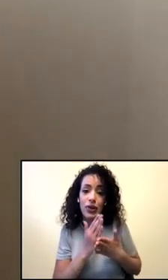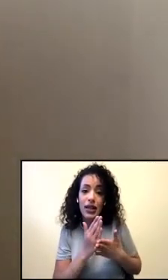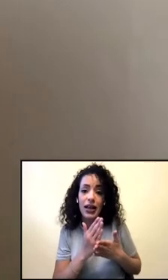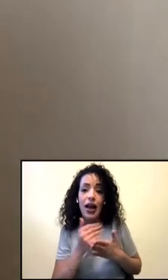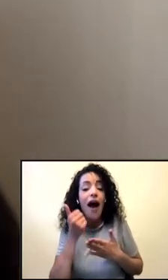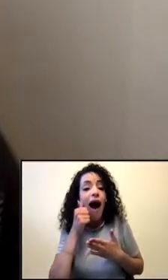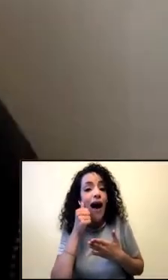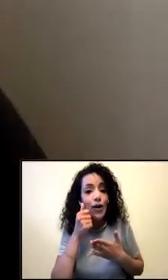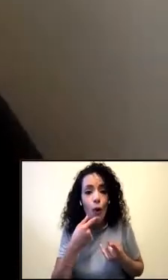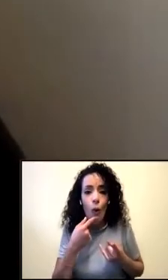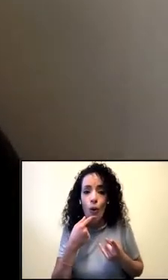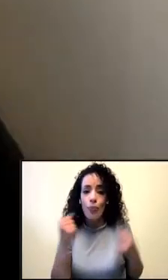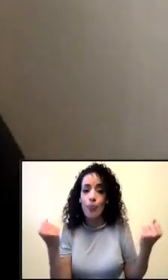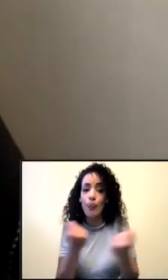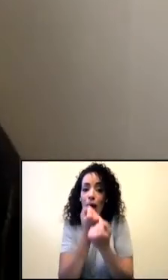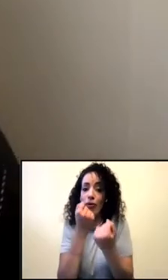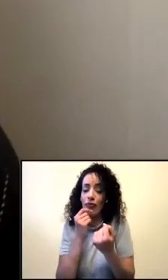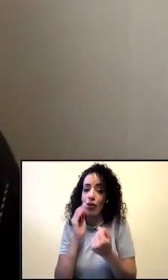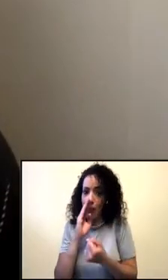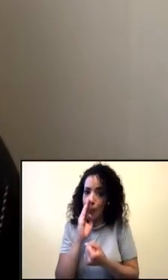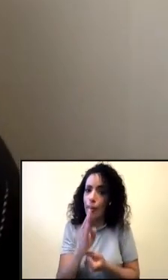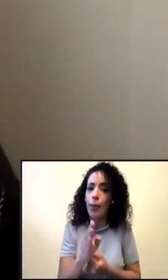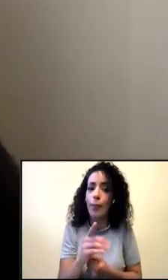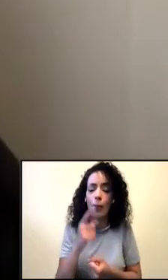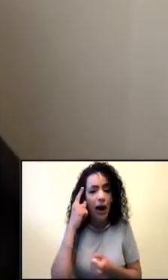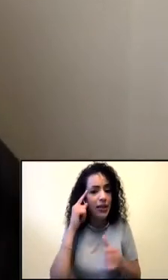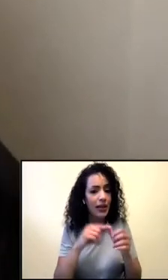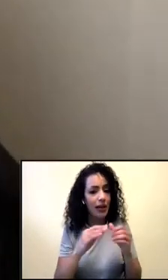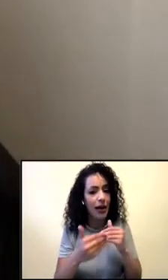as a point, but still I feel like they're like relics and remnants of like colonialism.